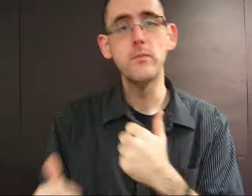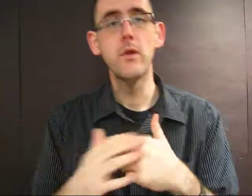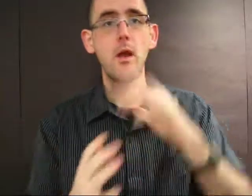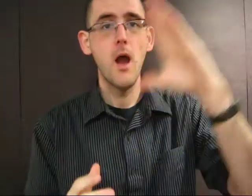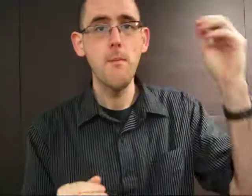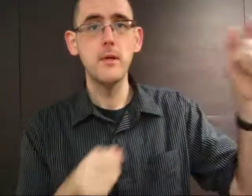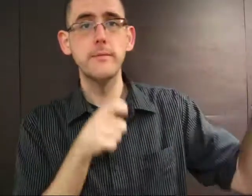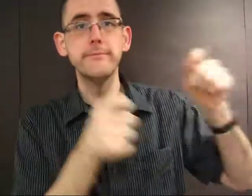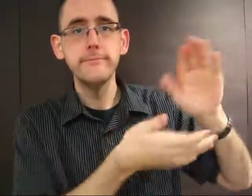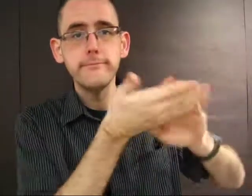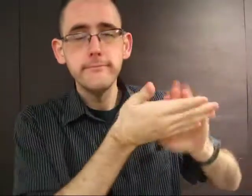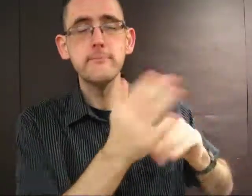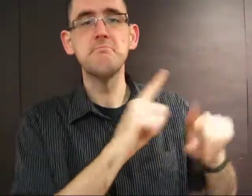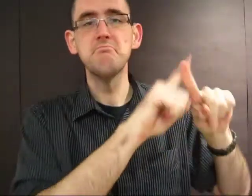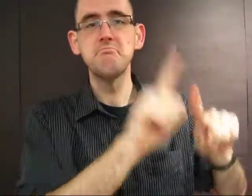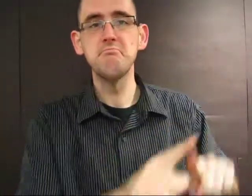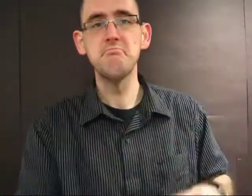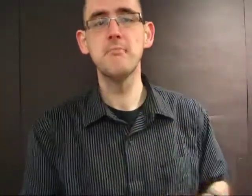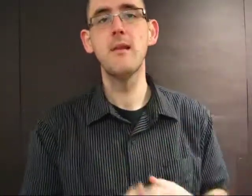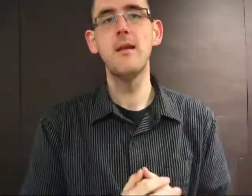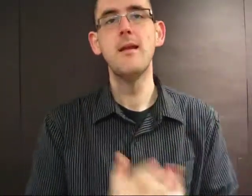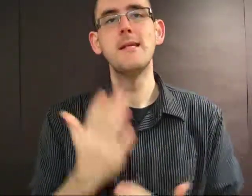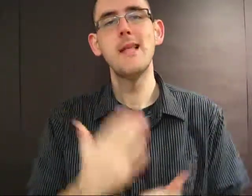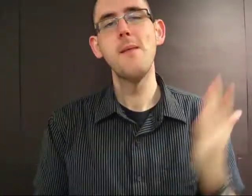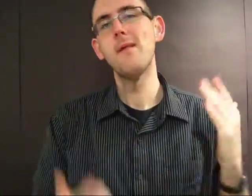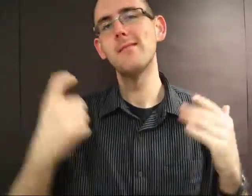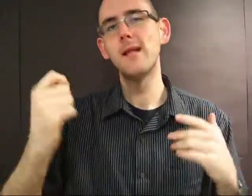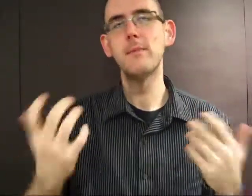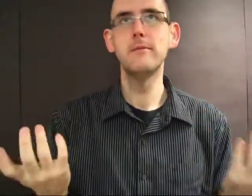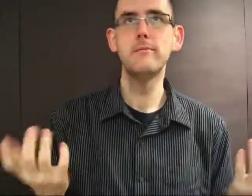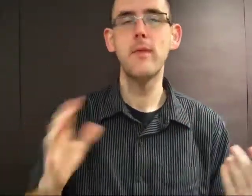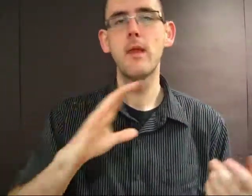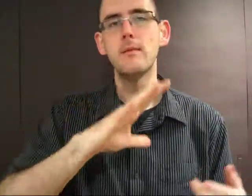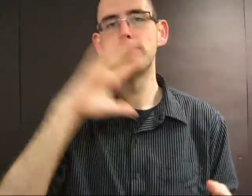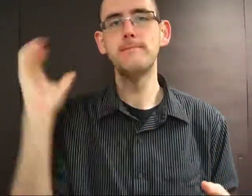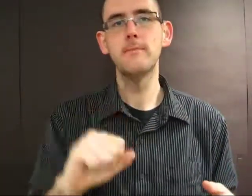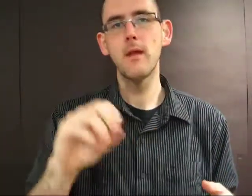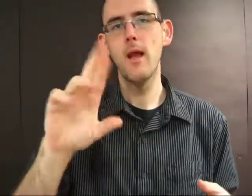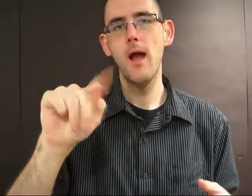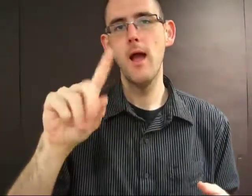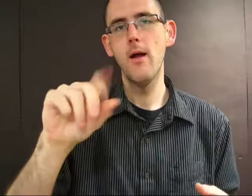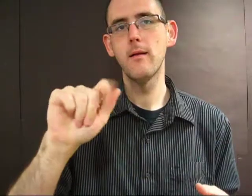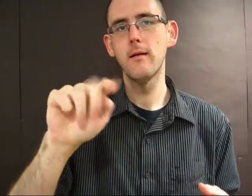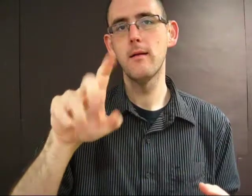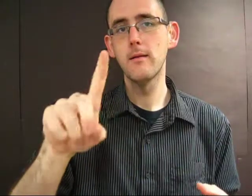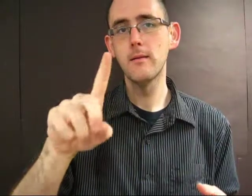Even corporate power, among many others. Some elements of the book are, however, a little dated.